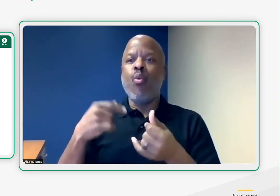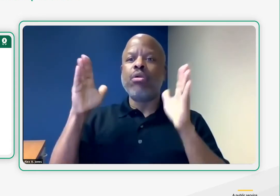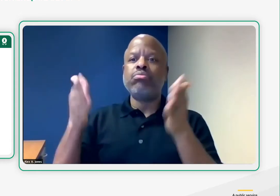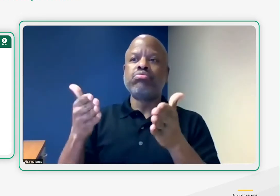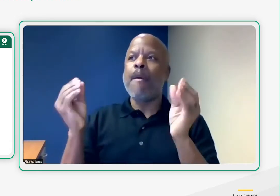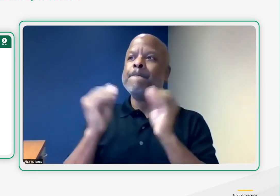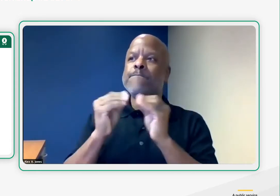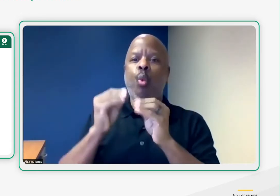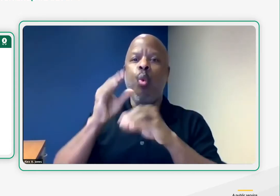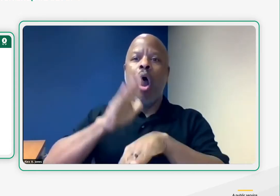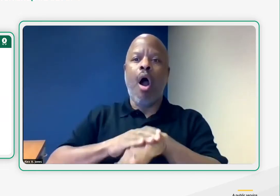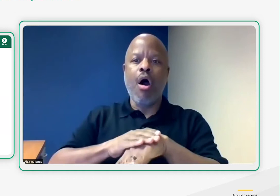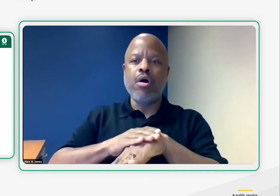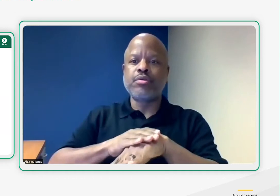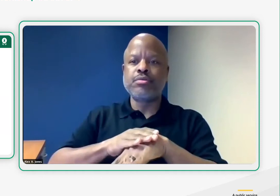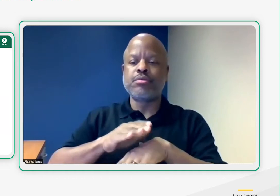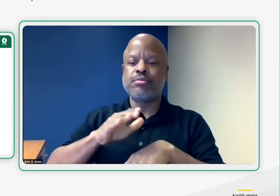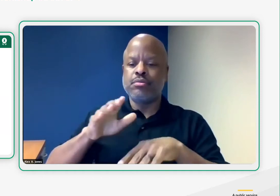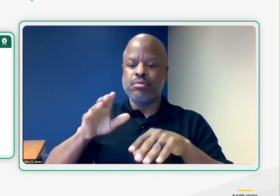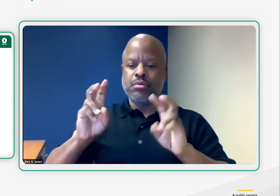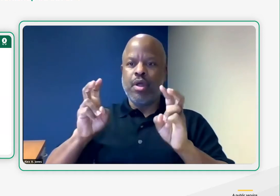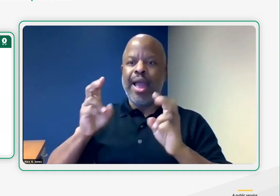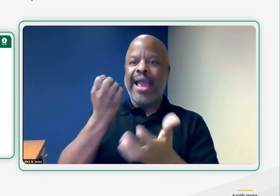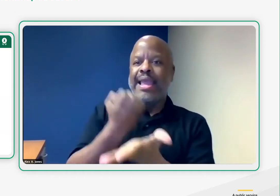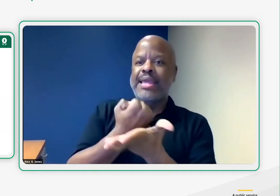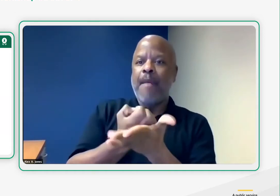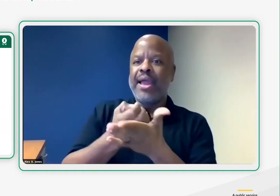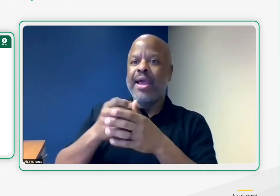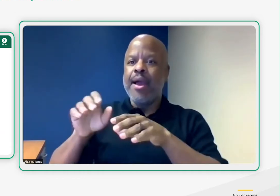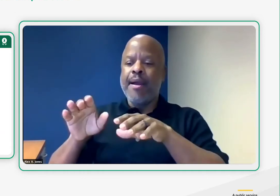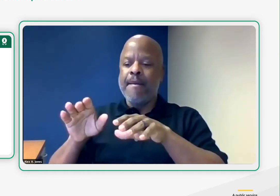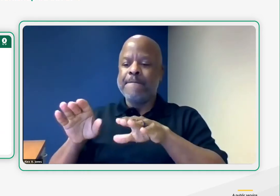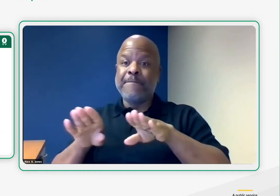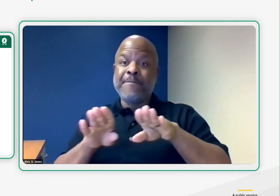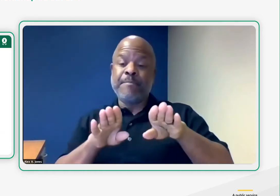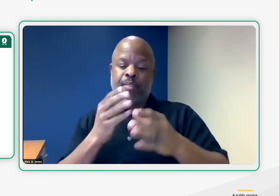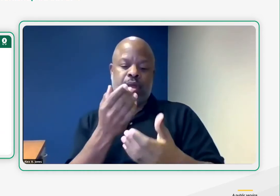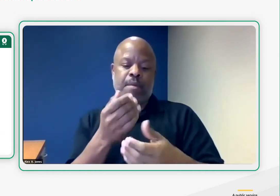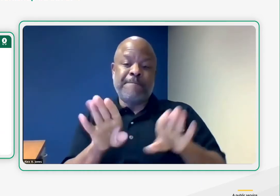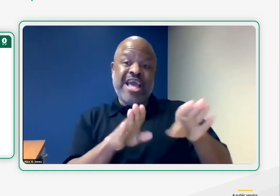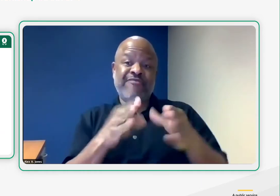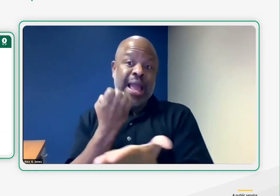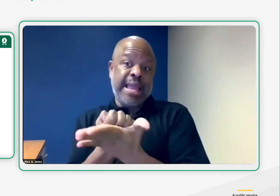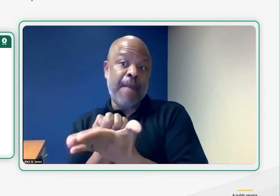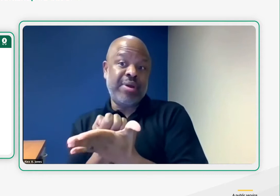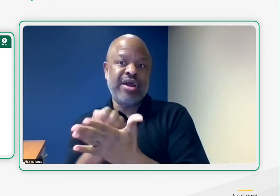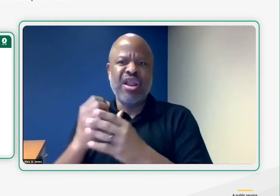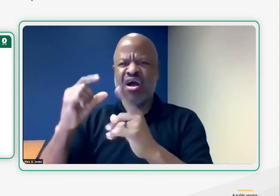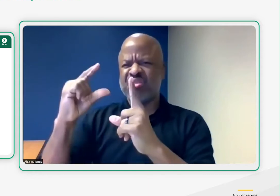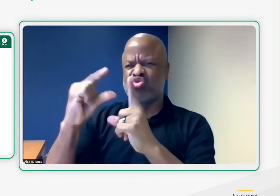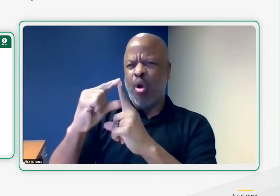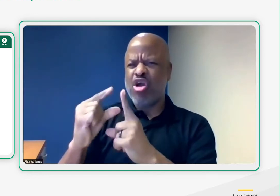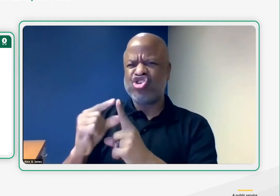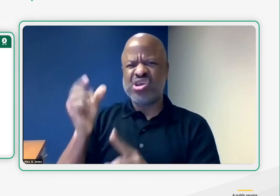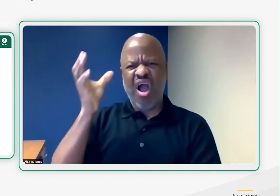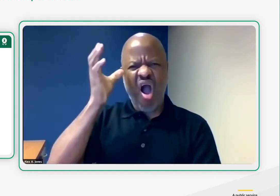Now, this week's topic will be diving deeper into behavioral economics, specifically: discussing